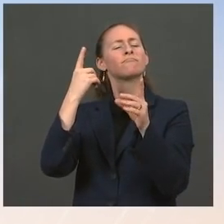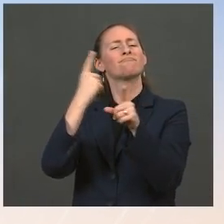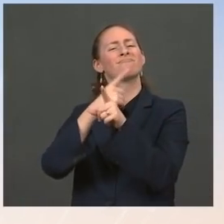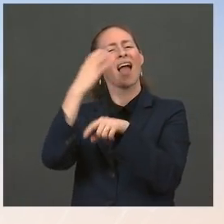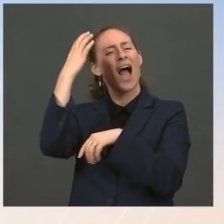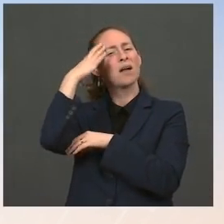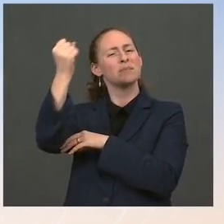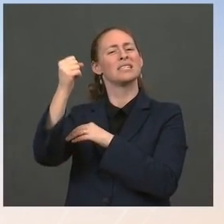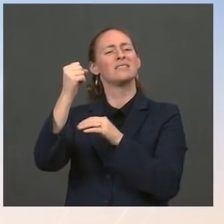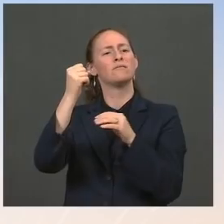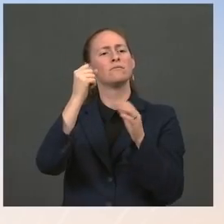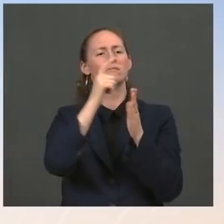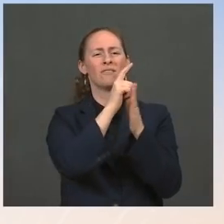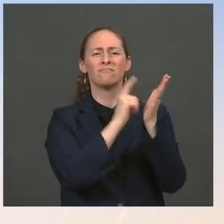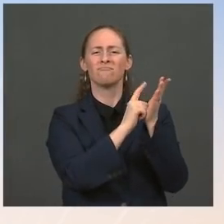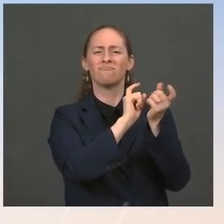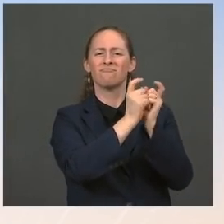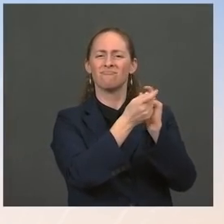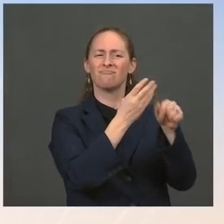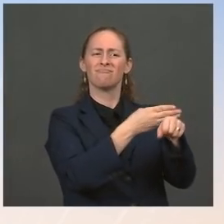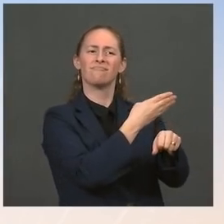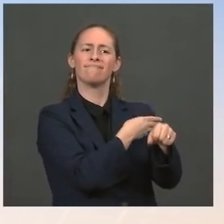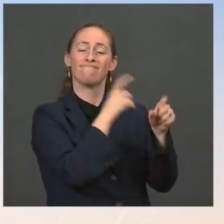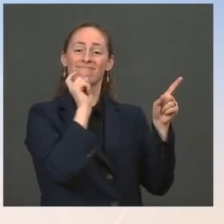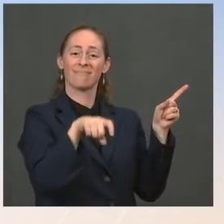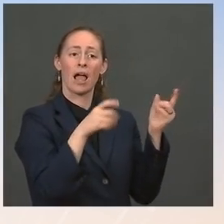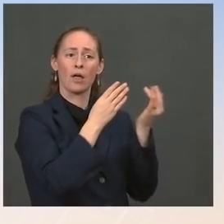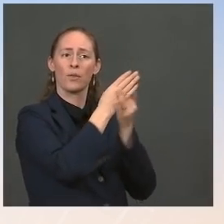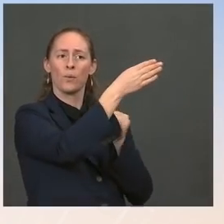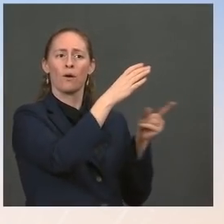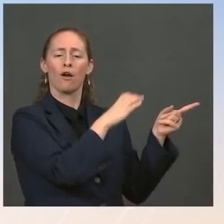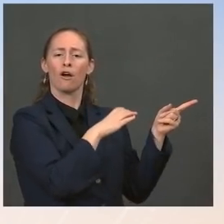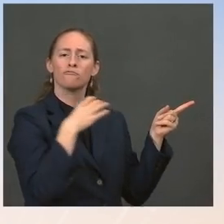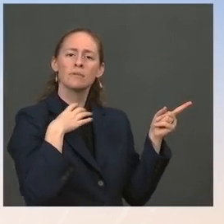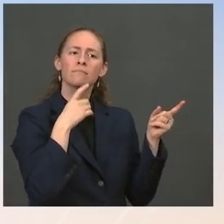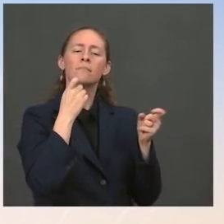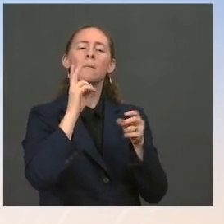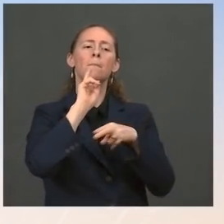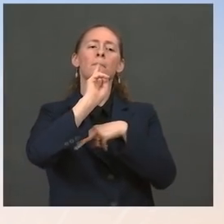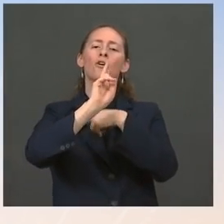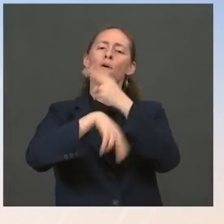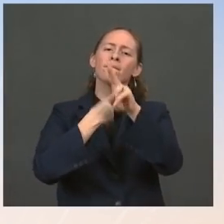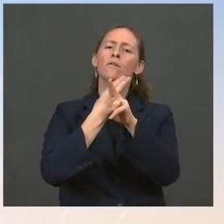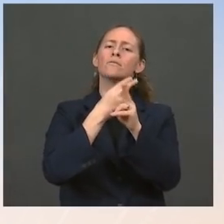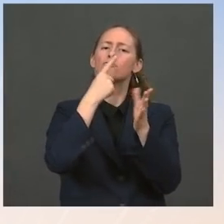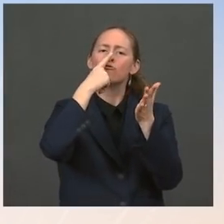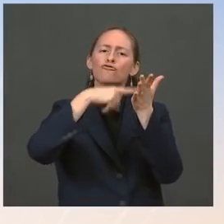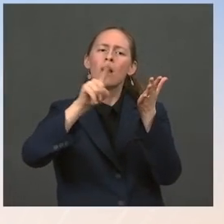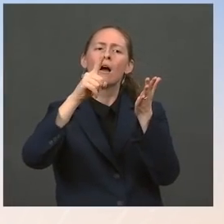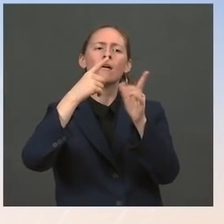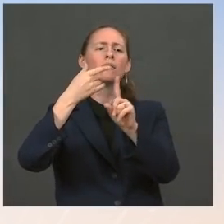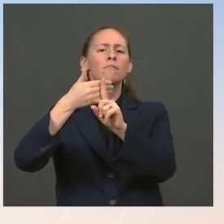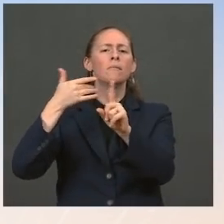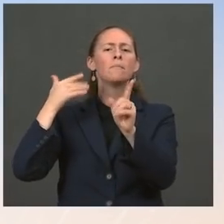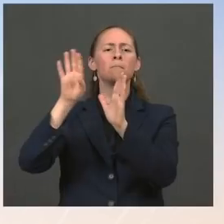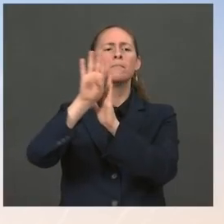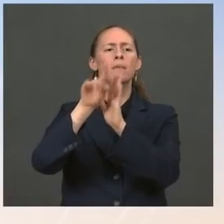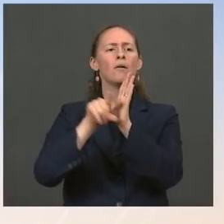We should be able to get universal background checks approved. They're supported by the vast majority of the public, as are assault weapons bans.